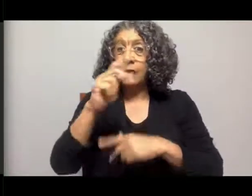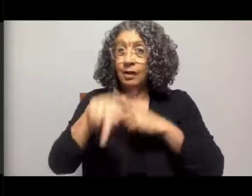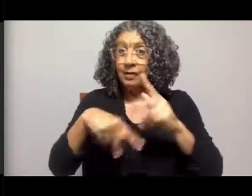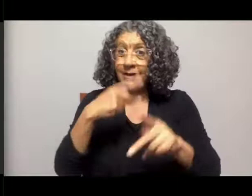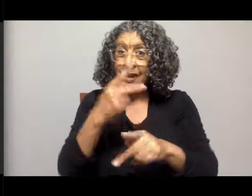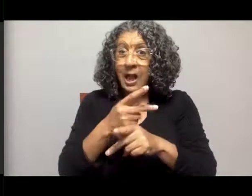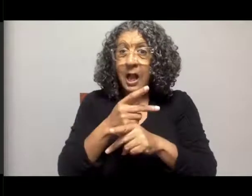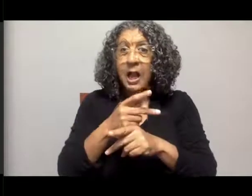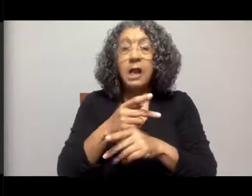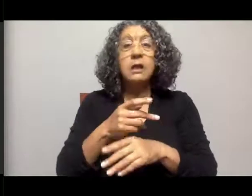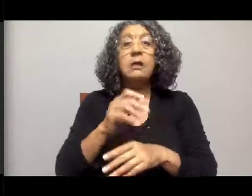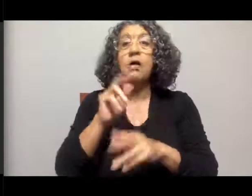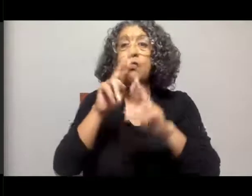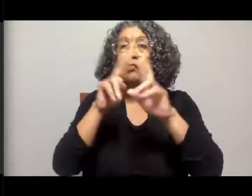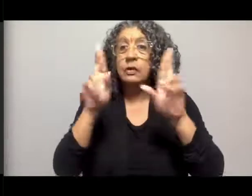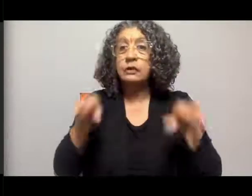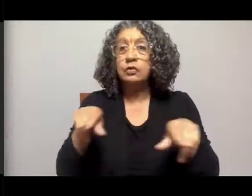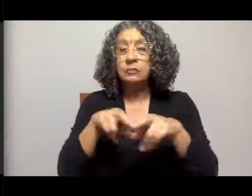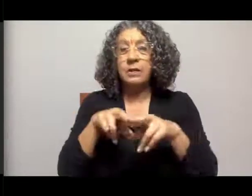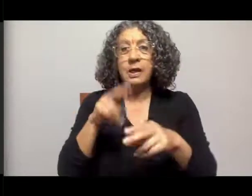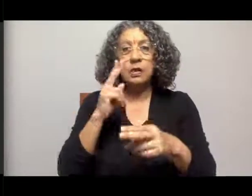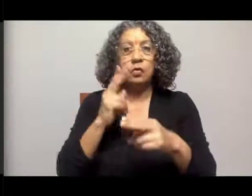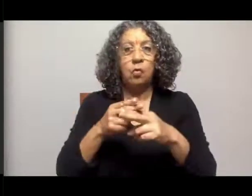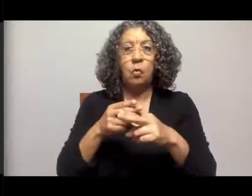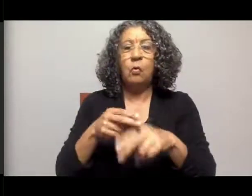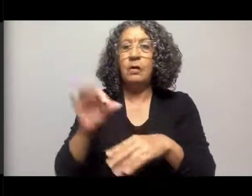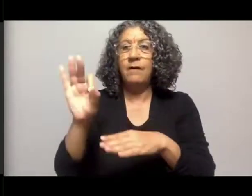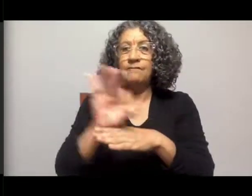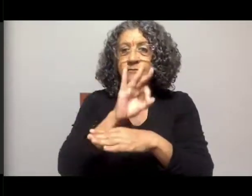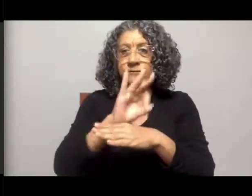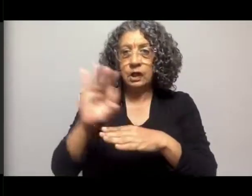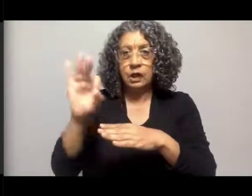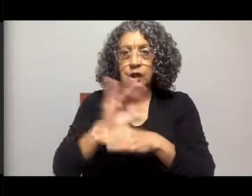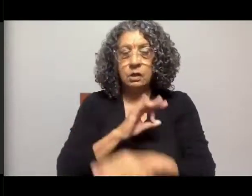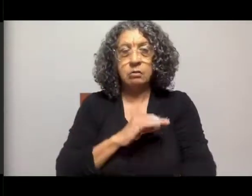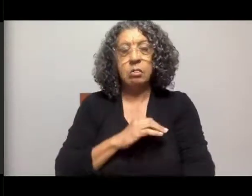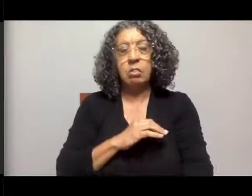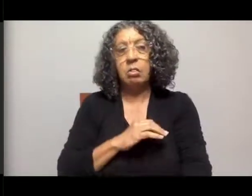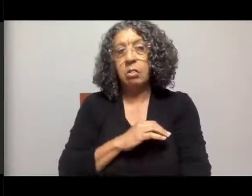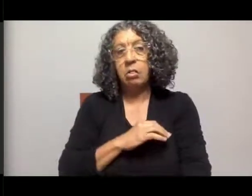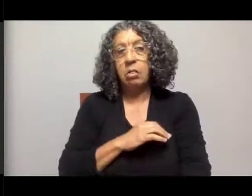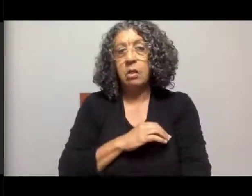Another kind of resume is called functional.